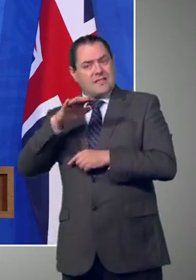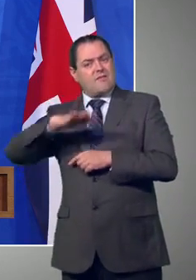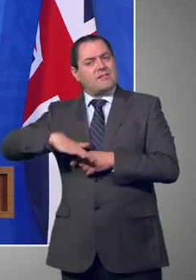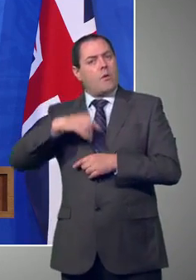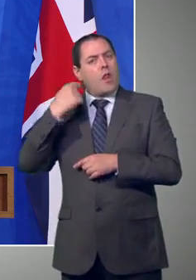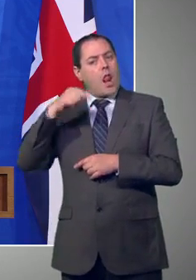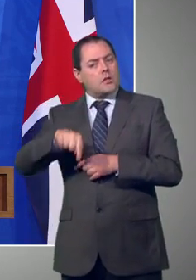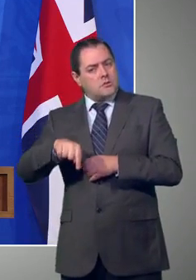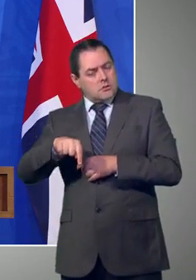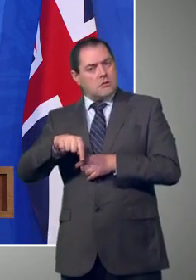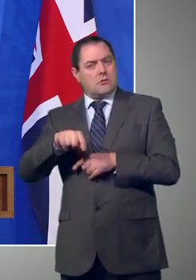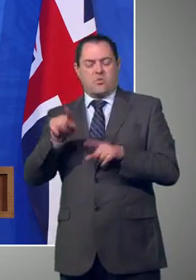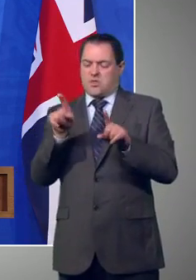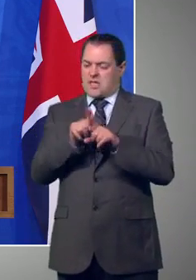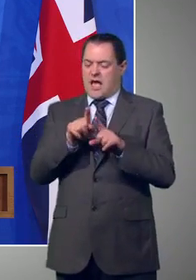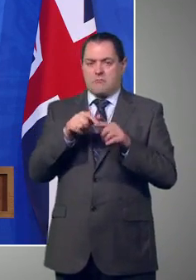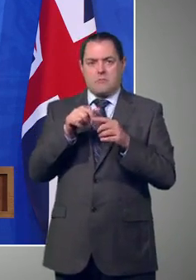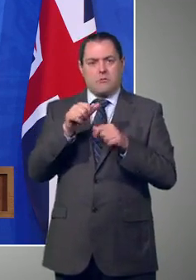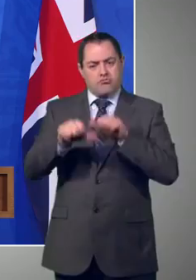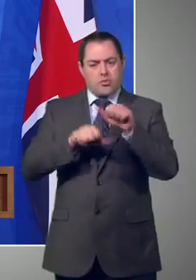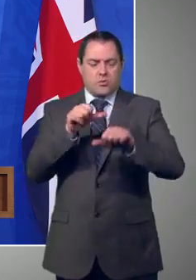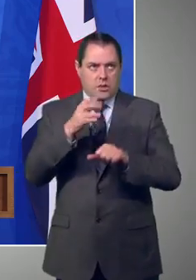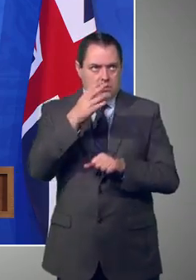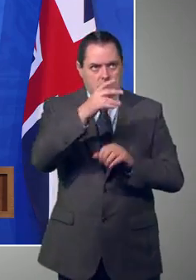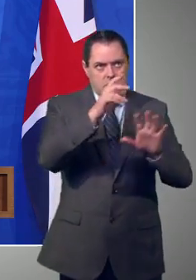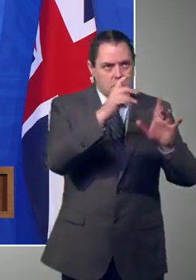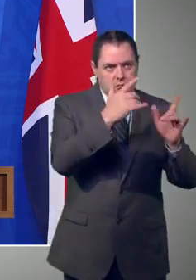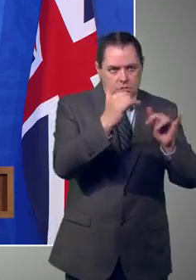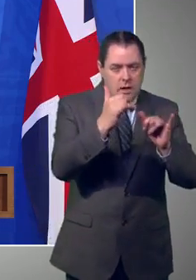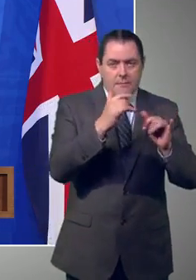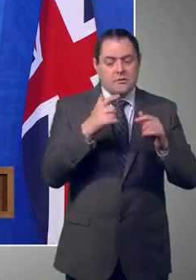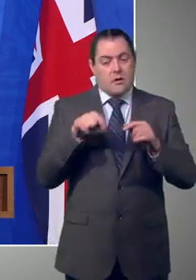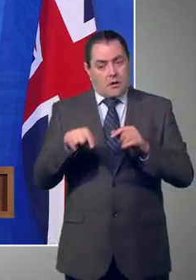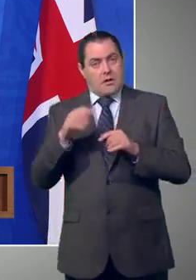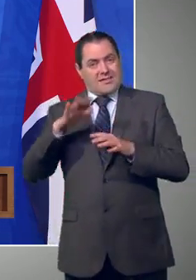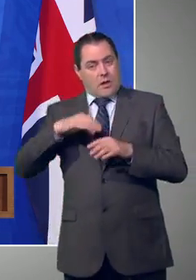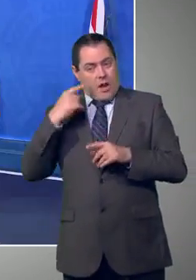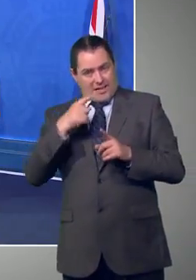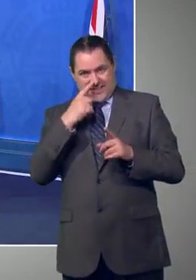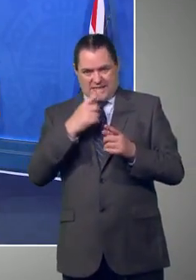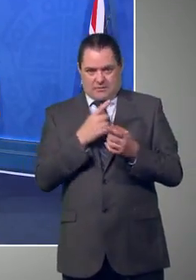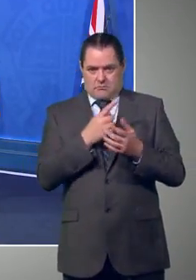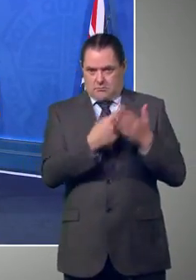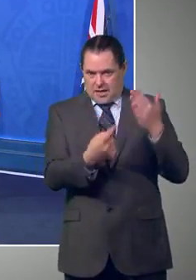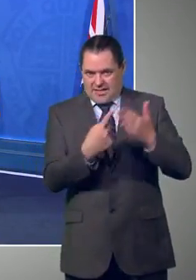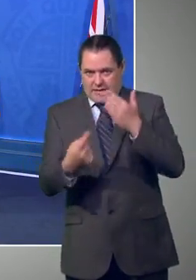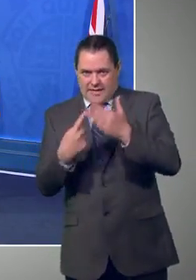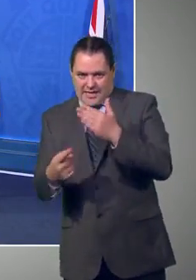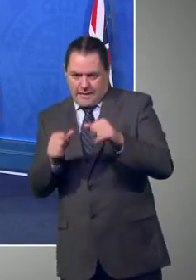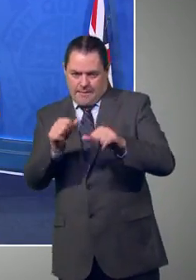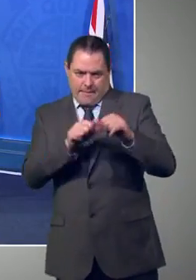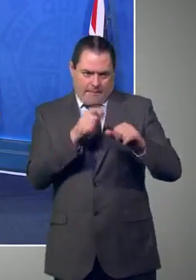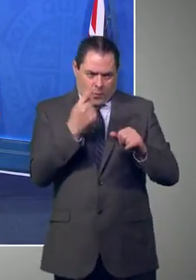but I'm really really watching the the Bolton rates very